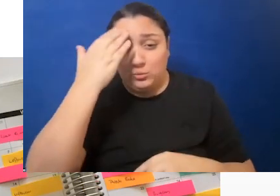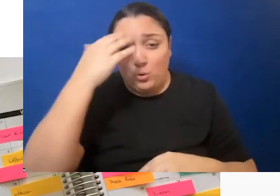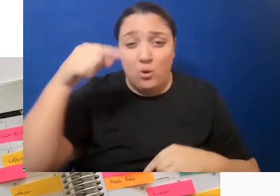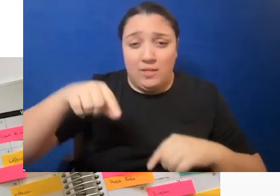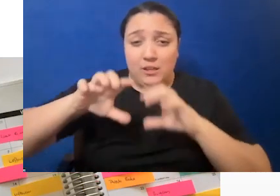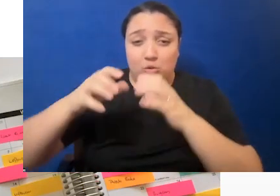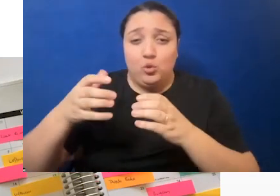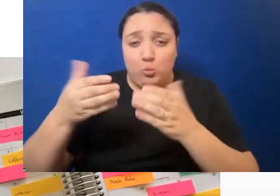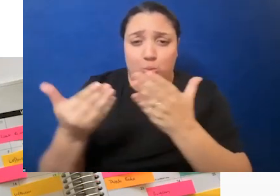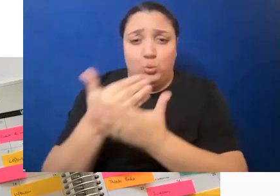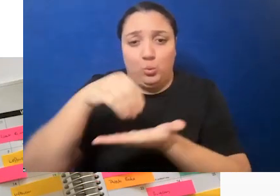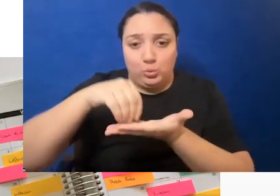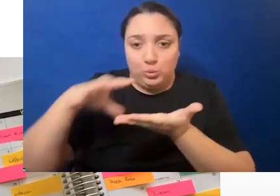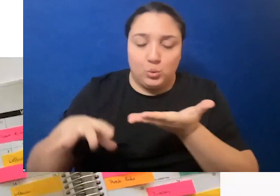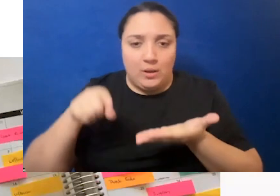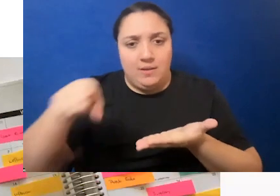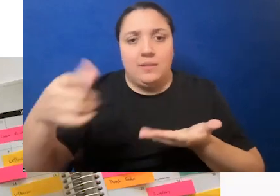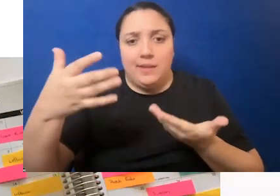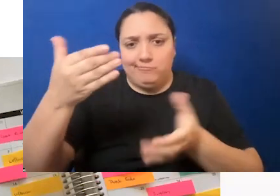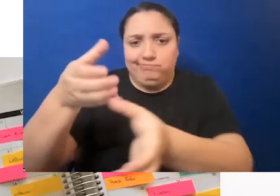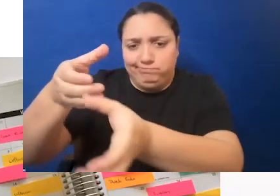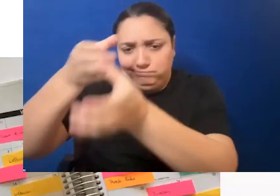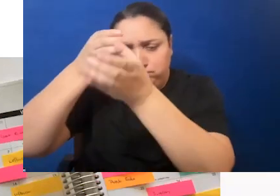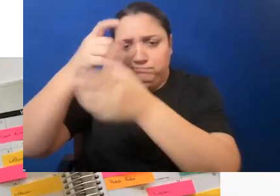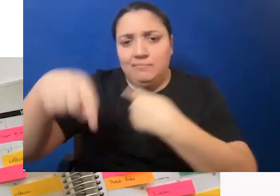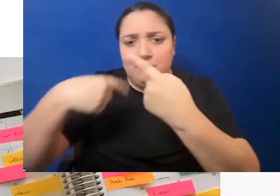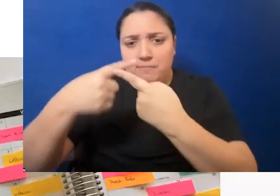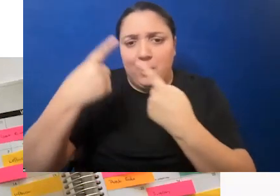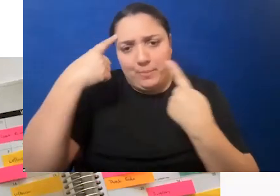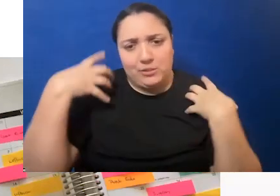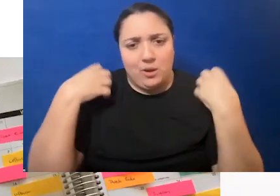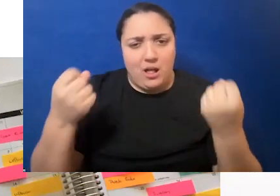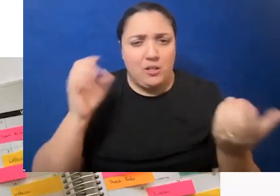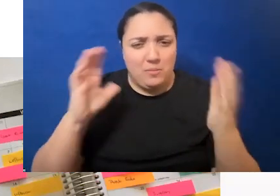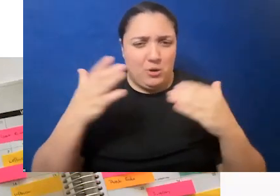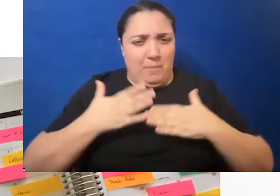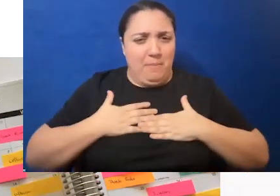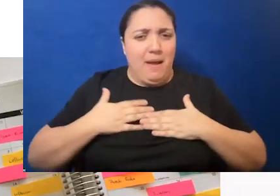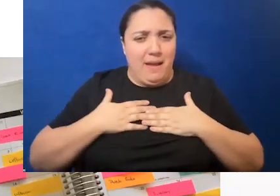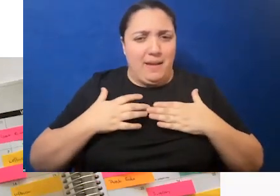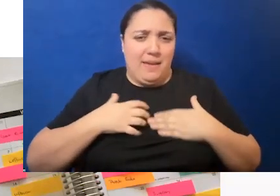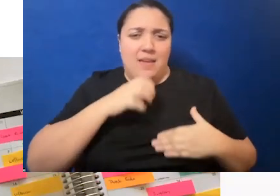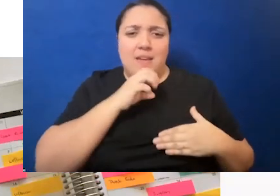GENERATION OF STUDENTS HAS BECOME MORE KNOWLEDGEABLE ABOUT MENTAL HEALTH THAN MY GENERATION DID.